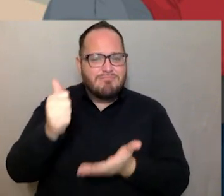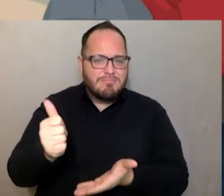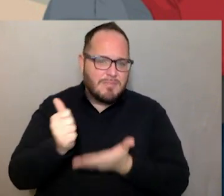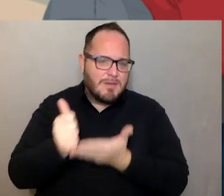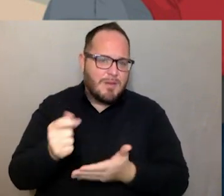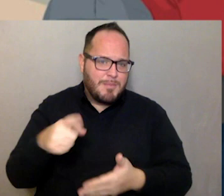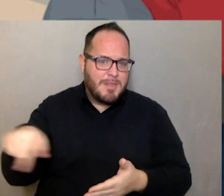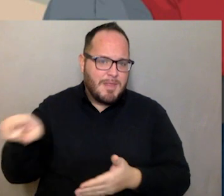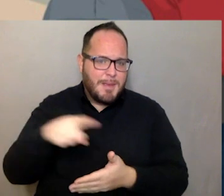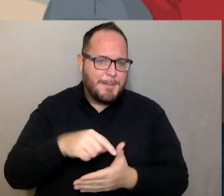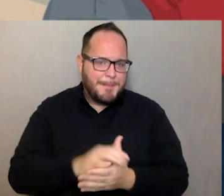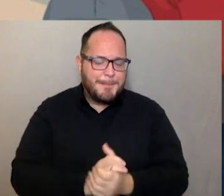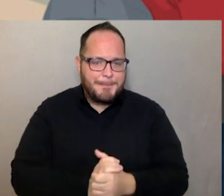EAT. AT TIMES PEOPLE WHO ARE LIVING